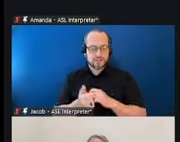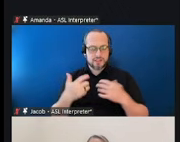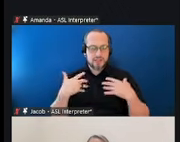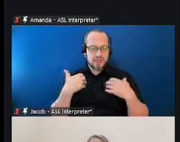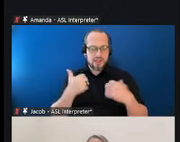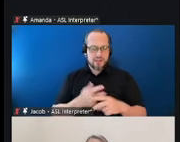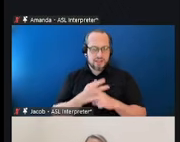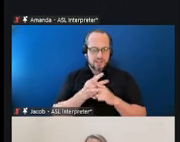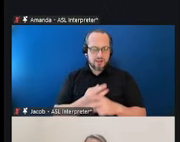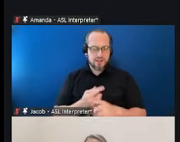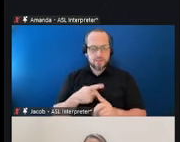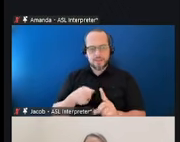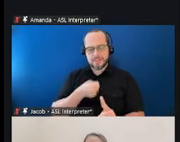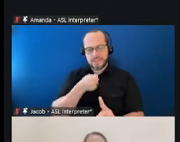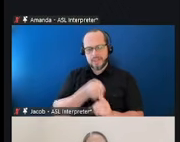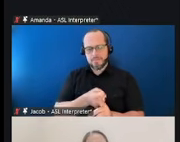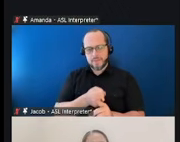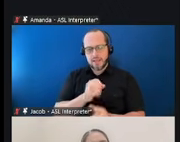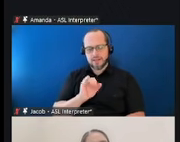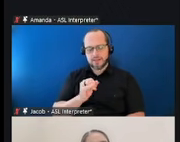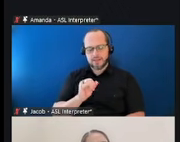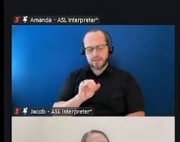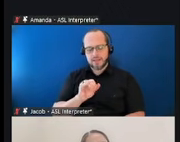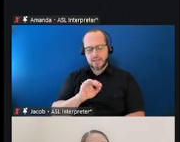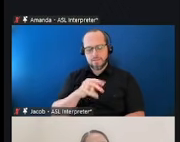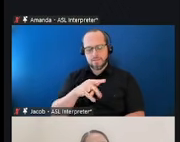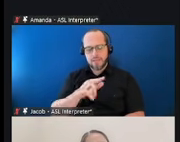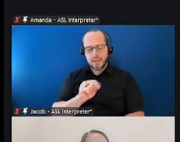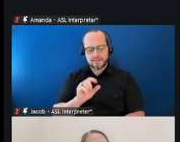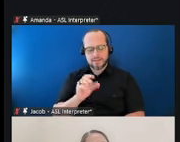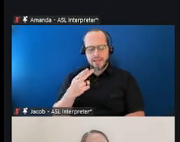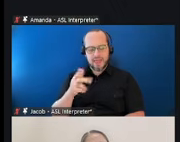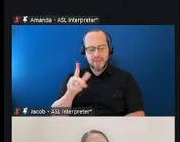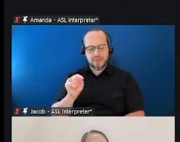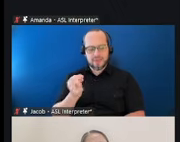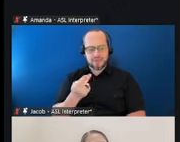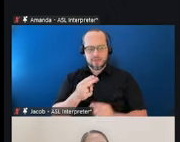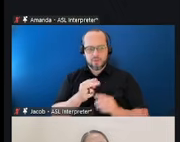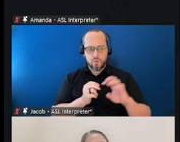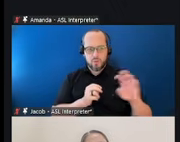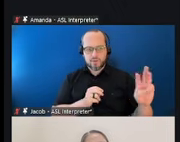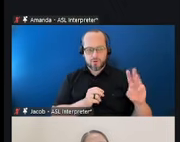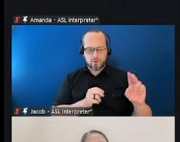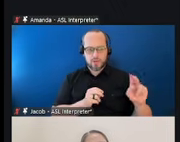with impact health in western North Carolina. Our core mission as a public health plan has